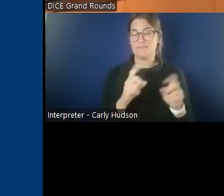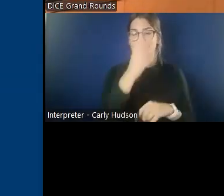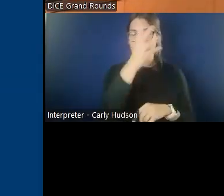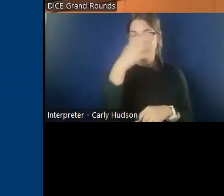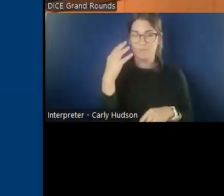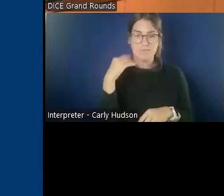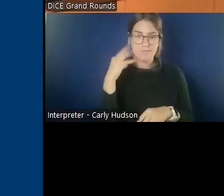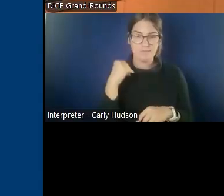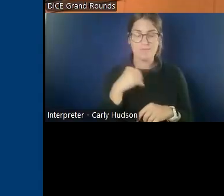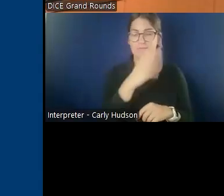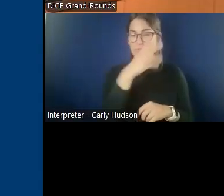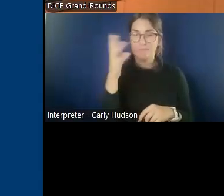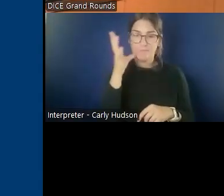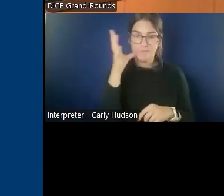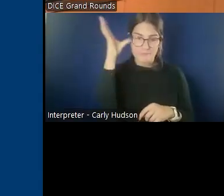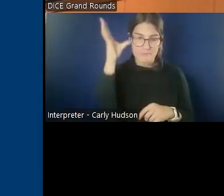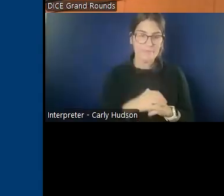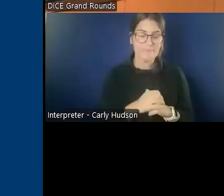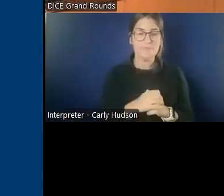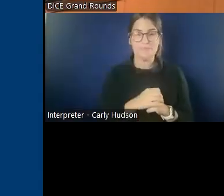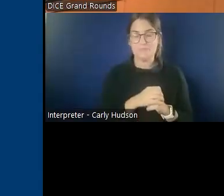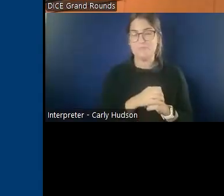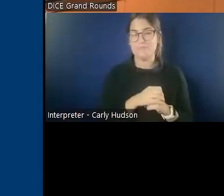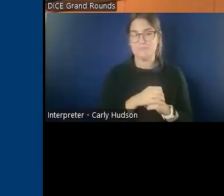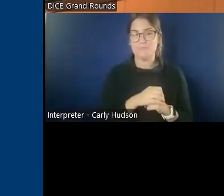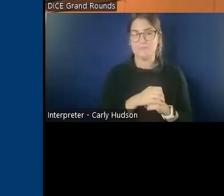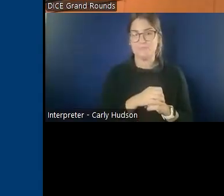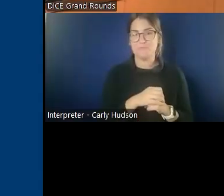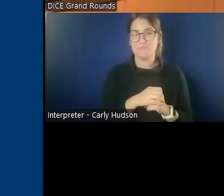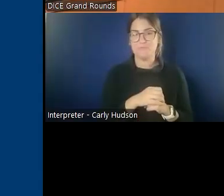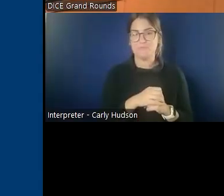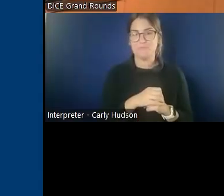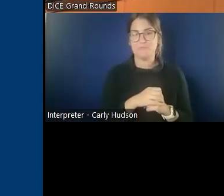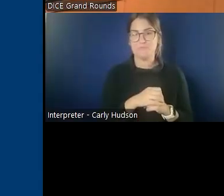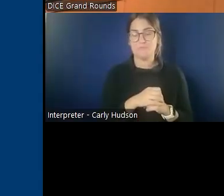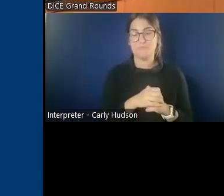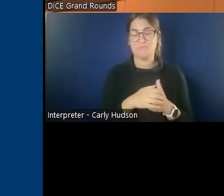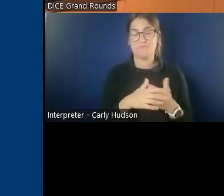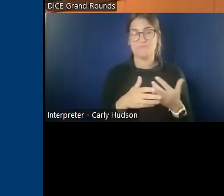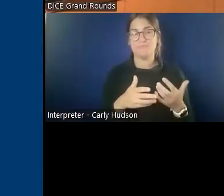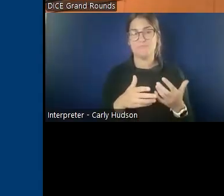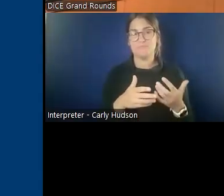Immigrant parent experience um and the idea of being a kind of like a their culture kid